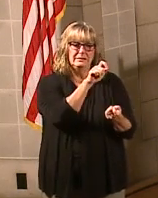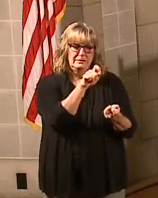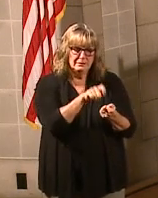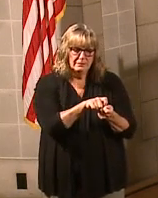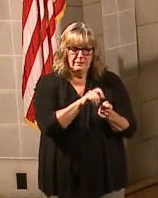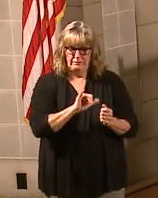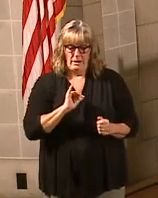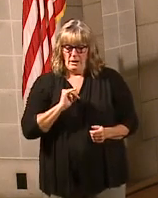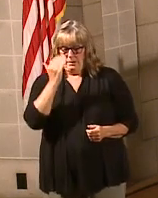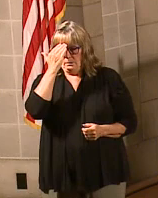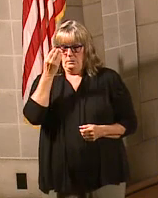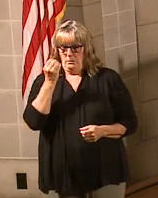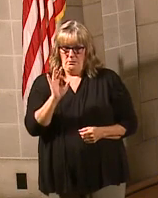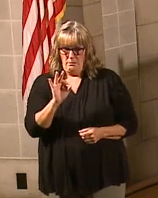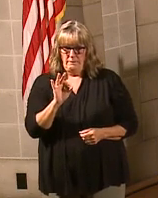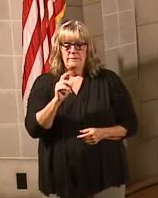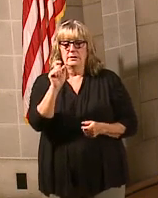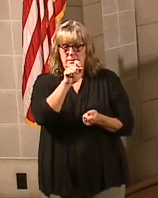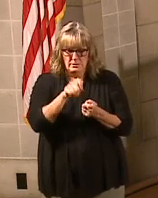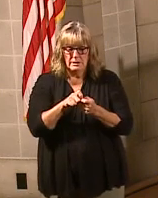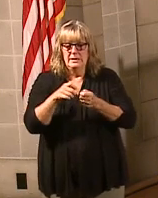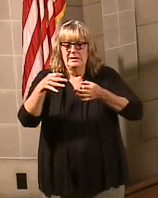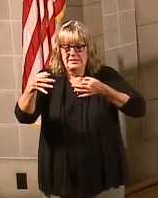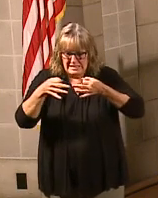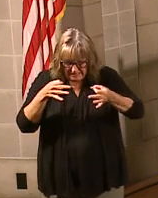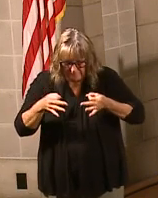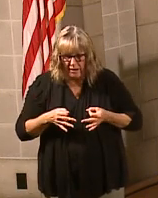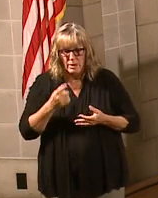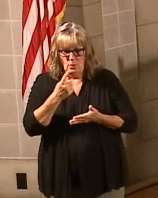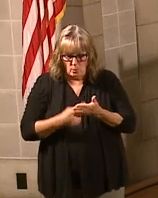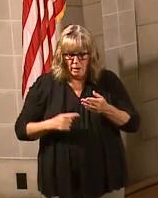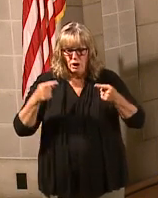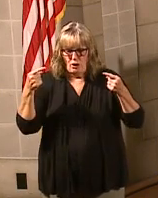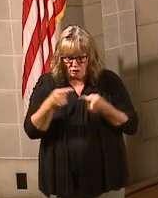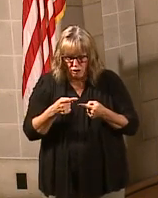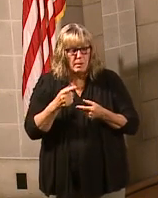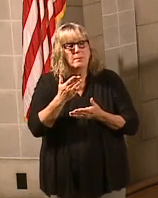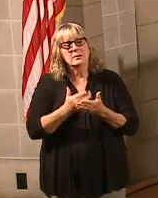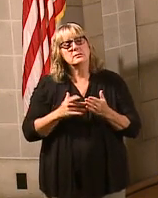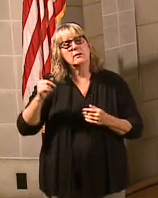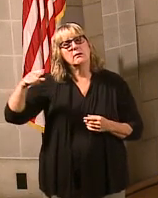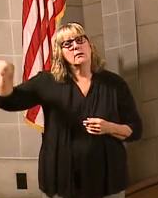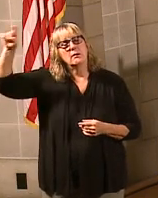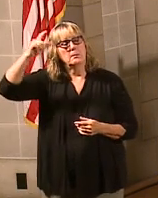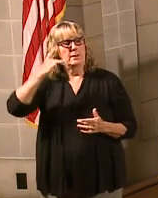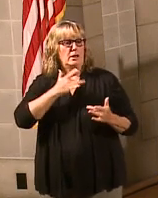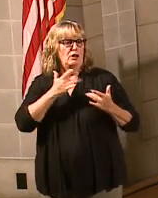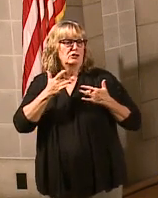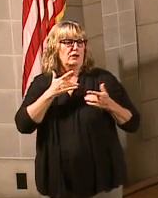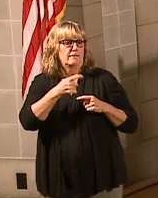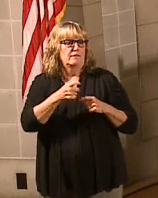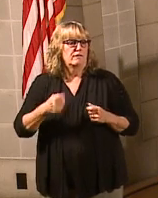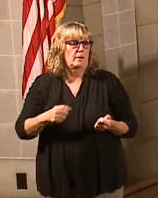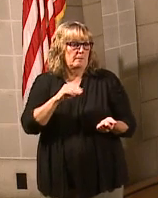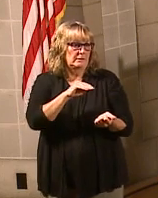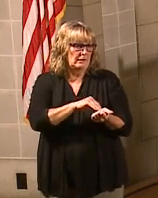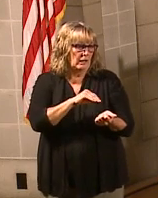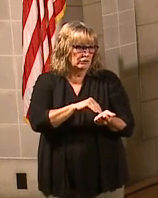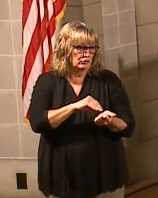THERE'S NO STUDIES. SO I WANT TO BE CLEAR, THERE'S NO STUDIES THAT SPECIFICALLY AT LEAST THAT I'M AWARE OF THAT